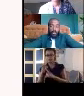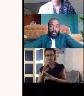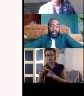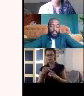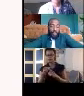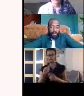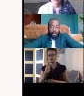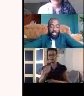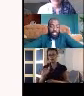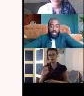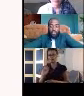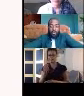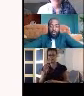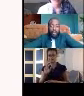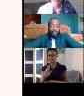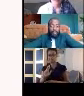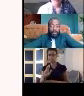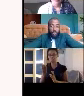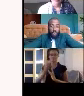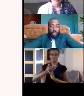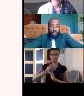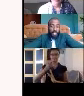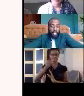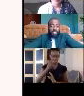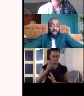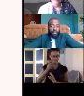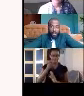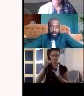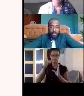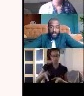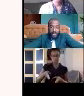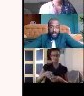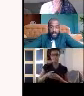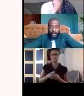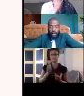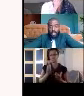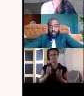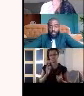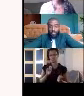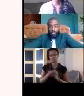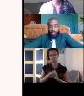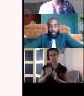your funding models, it might change who becomes on your board, or change your audience. You